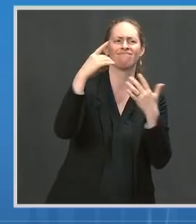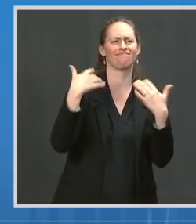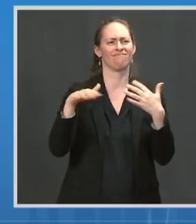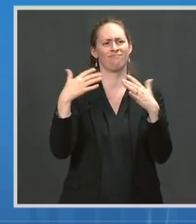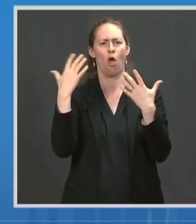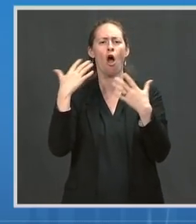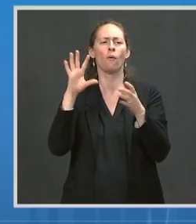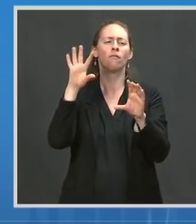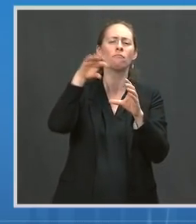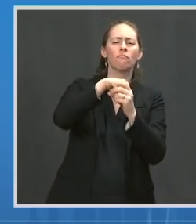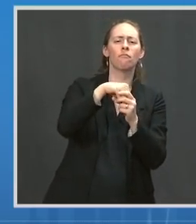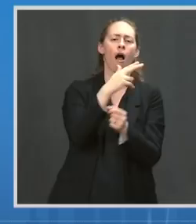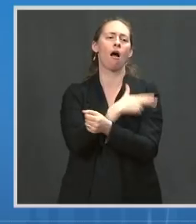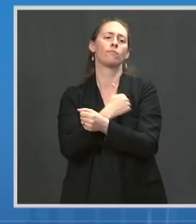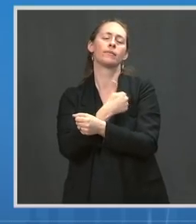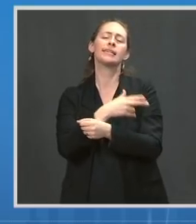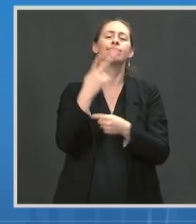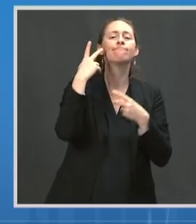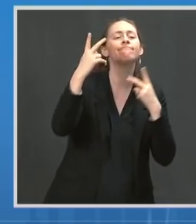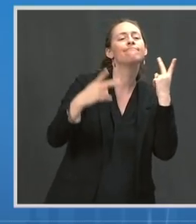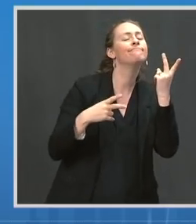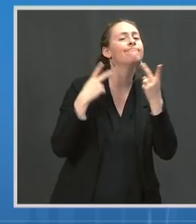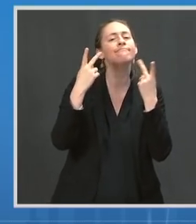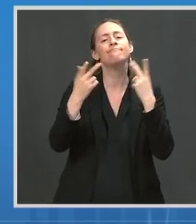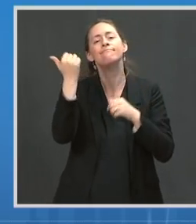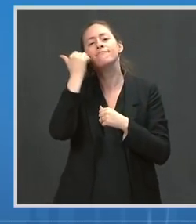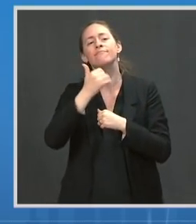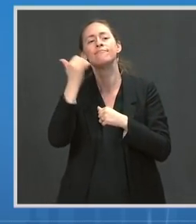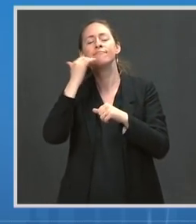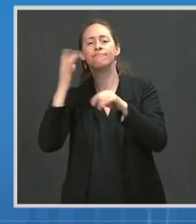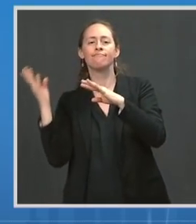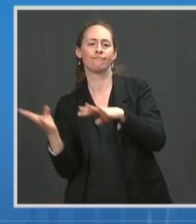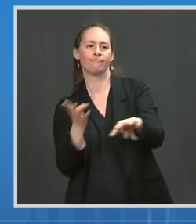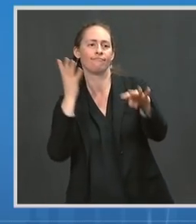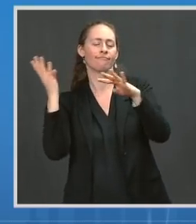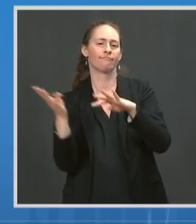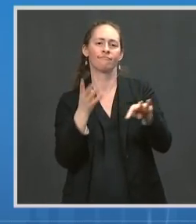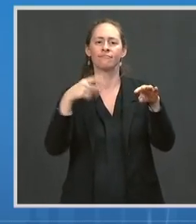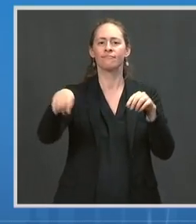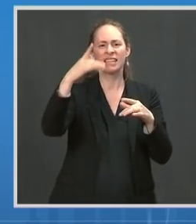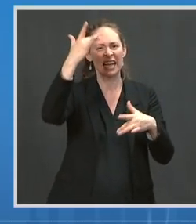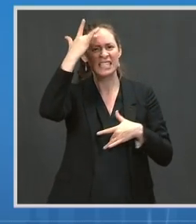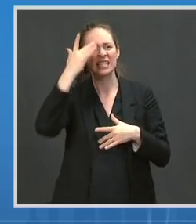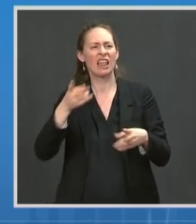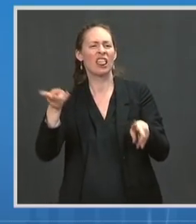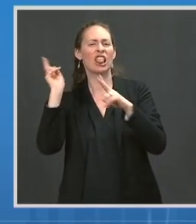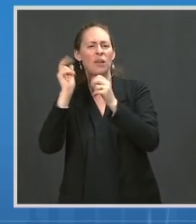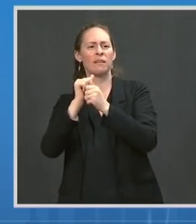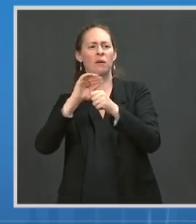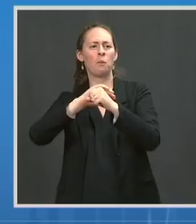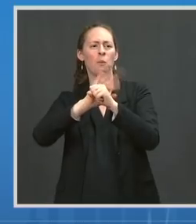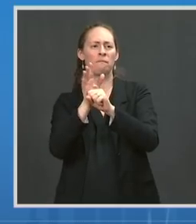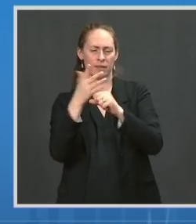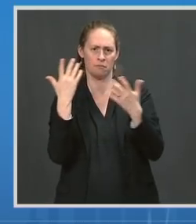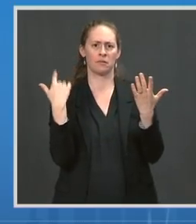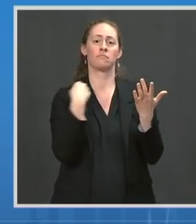taking care of people with COVID-19. This panel was established to be able to work,